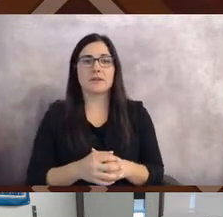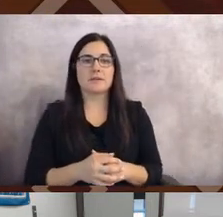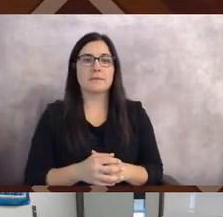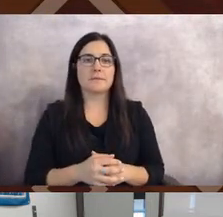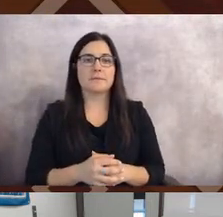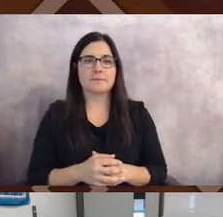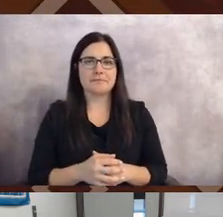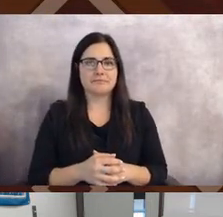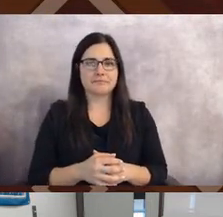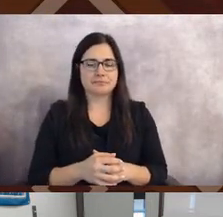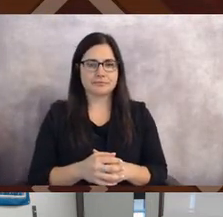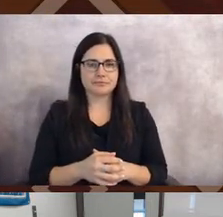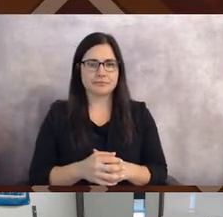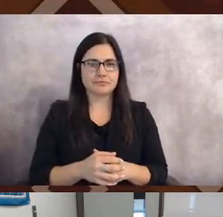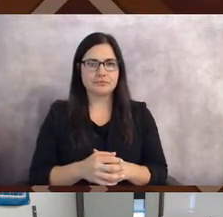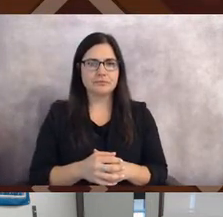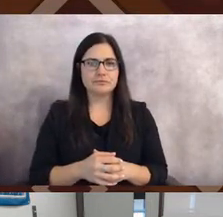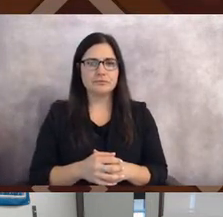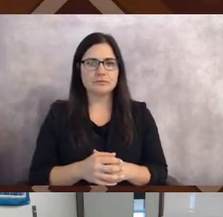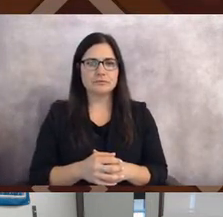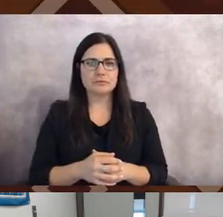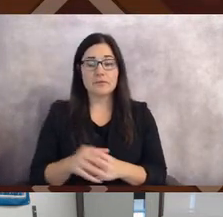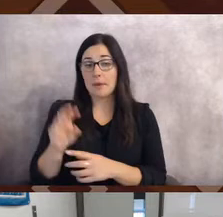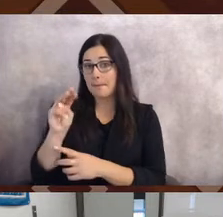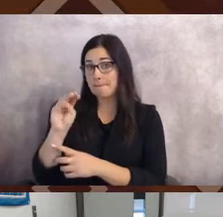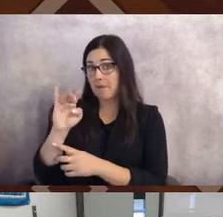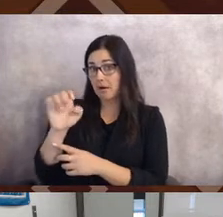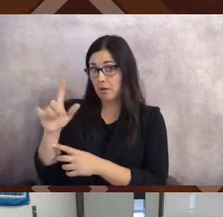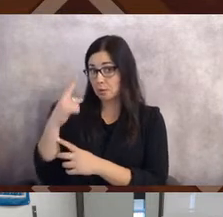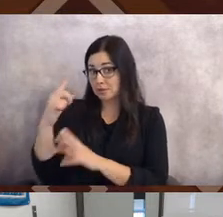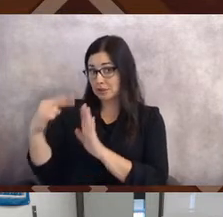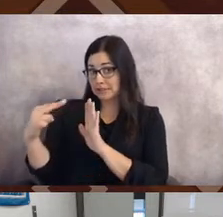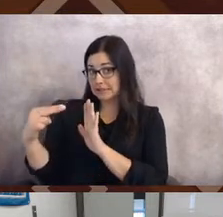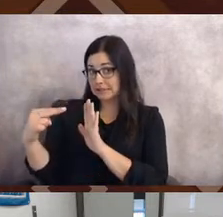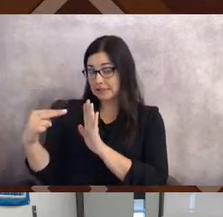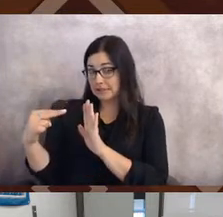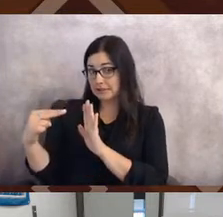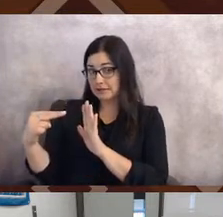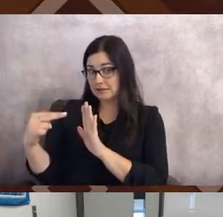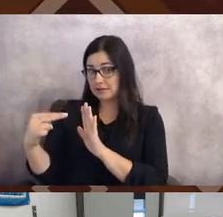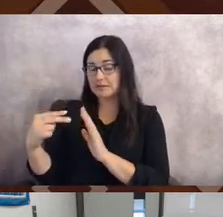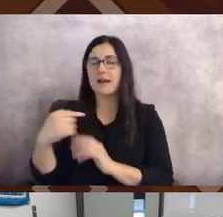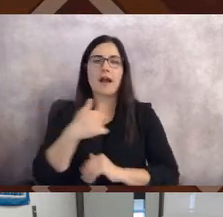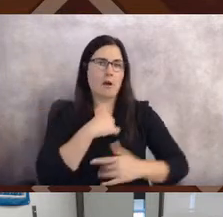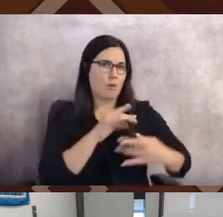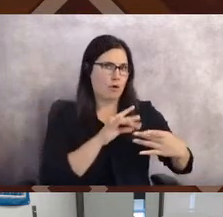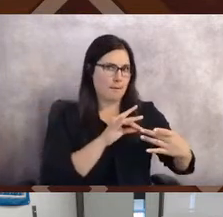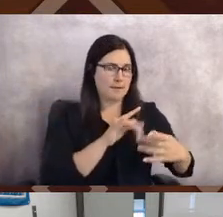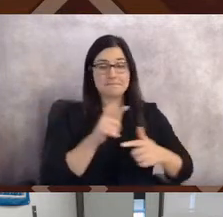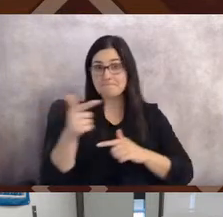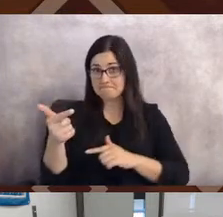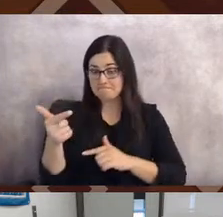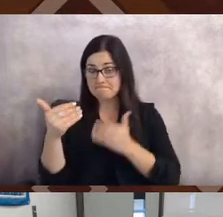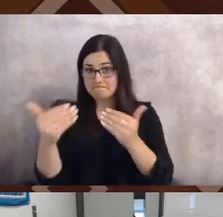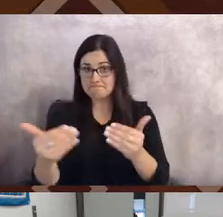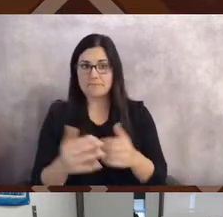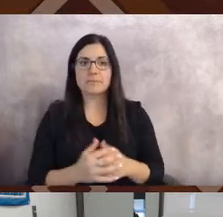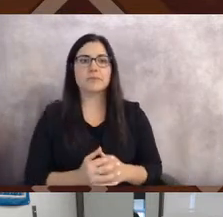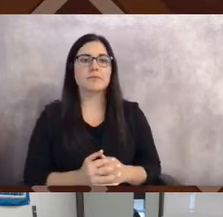Go to Michael. You can read the last great web this. And I have a question, but I'll comment. Go ahead. All right.